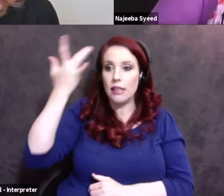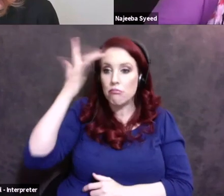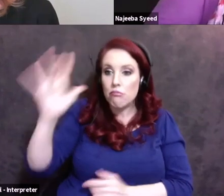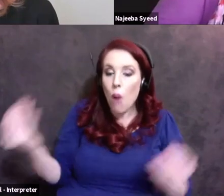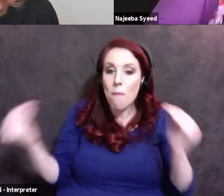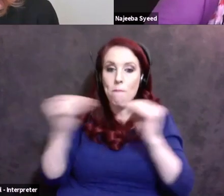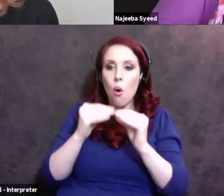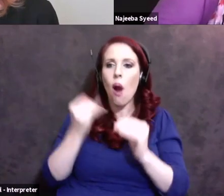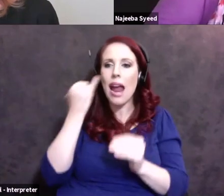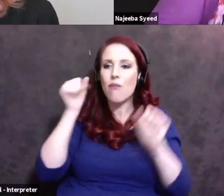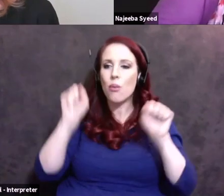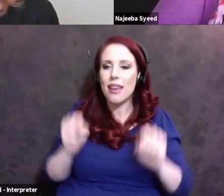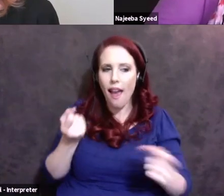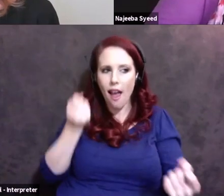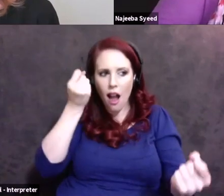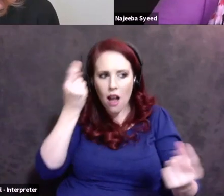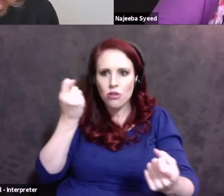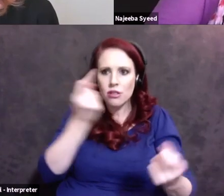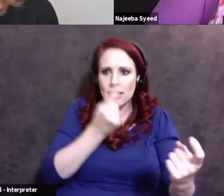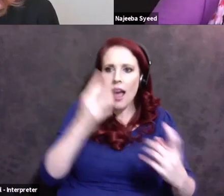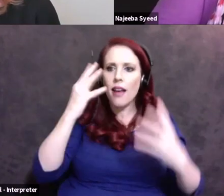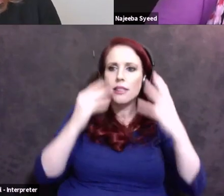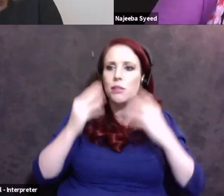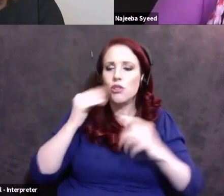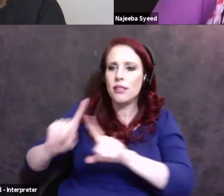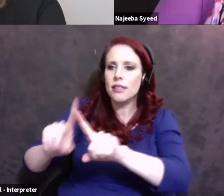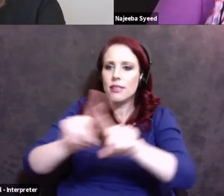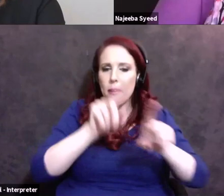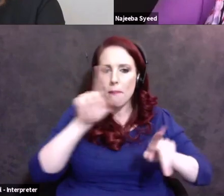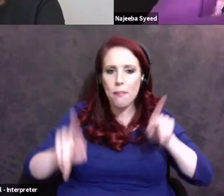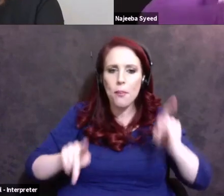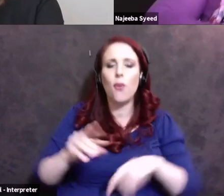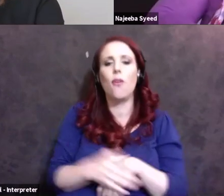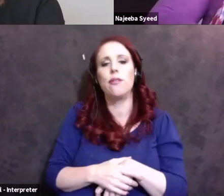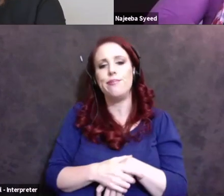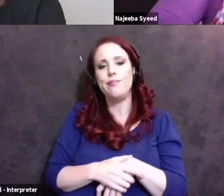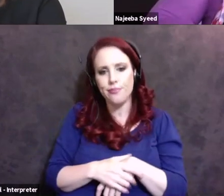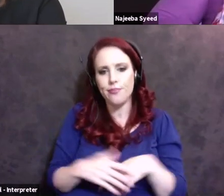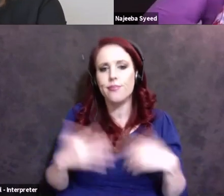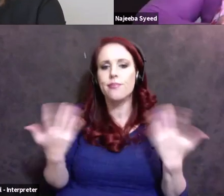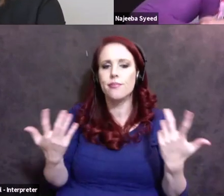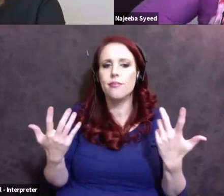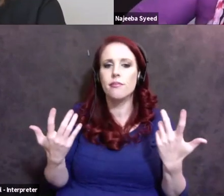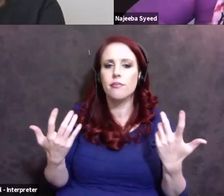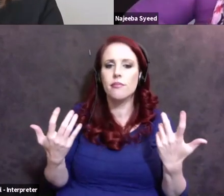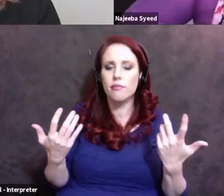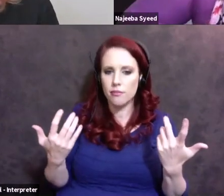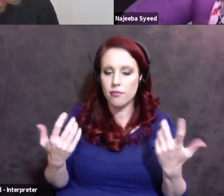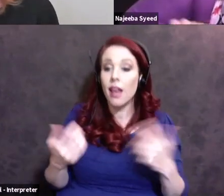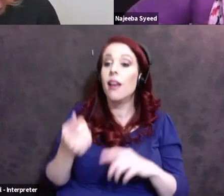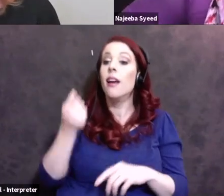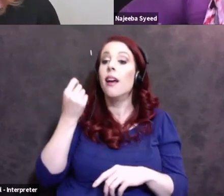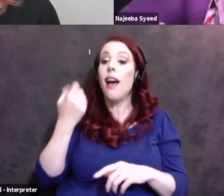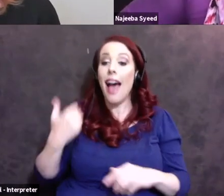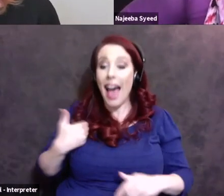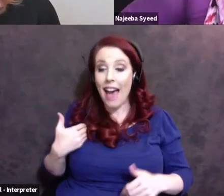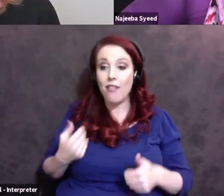of others and, hopefully, I think there is understanding, acceptance, and then appreciation.